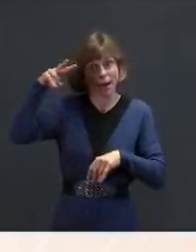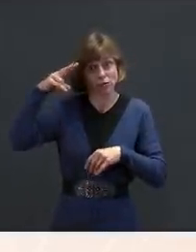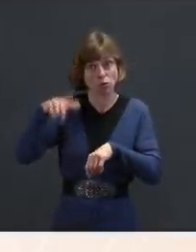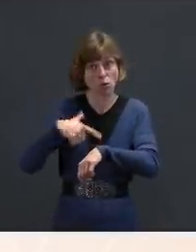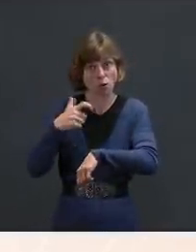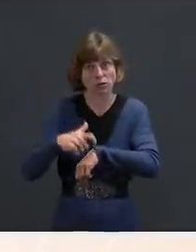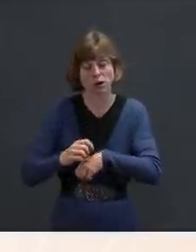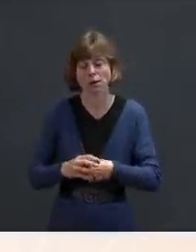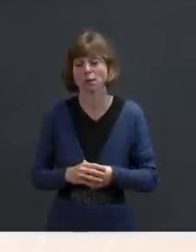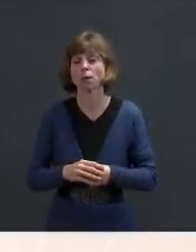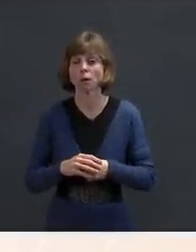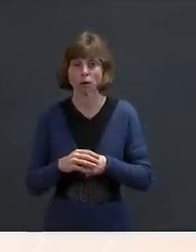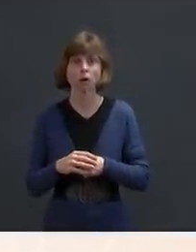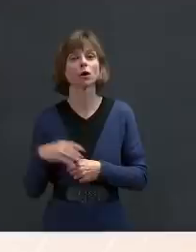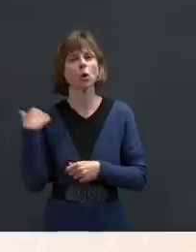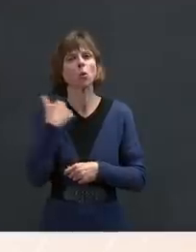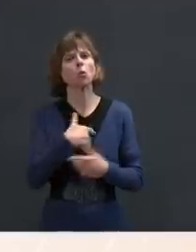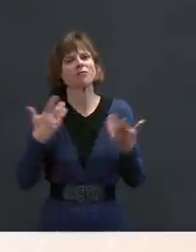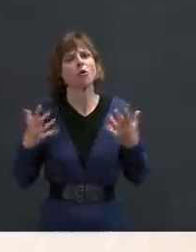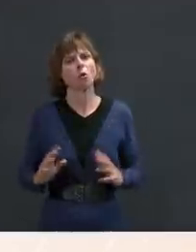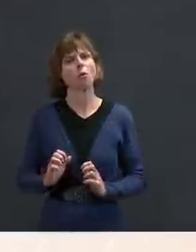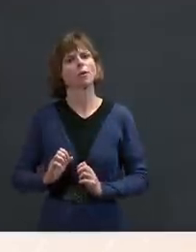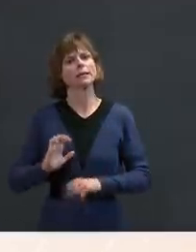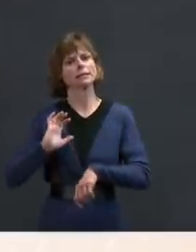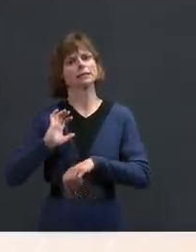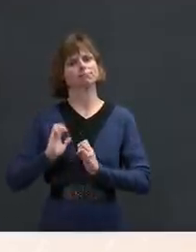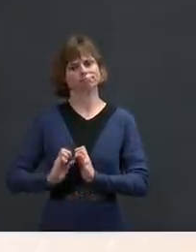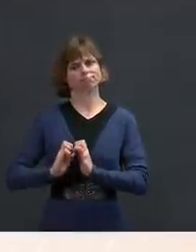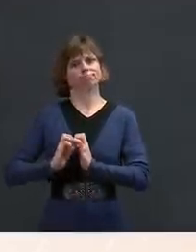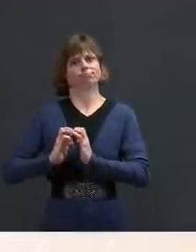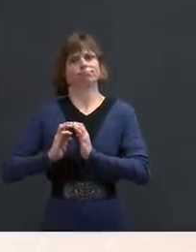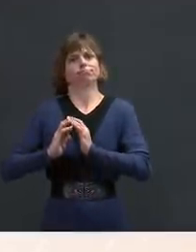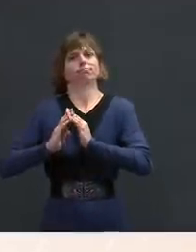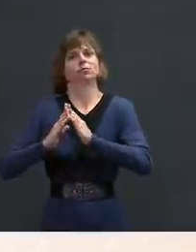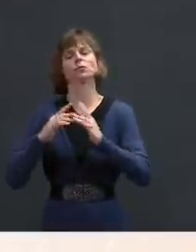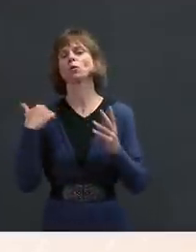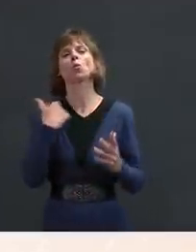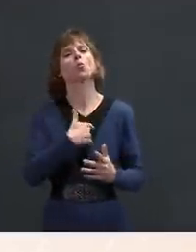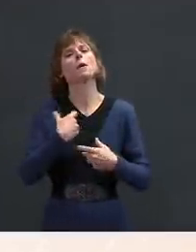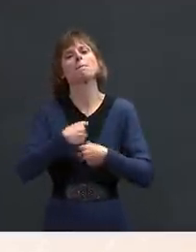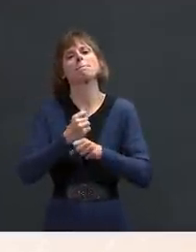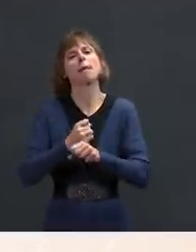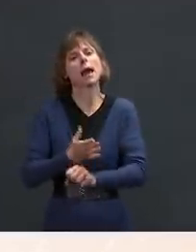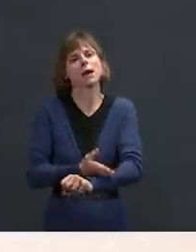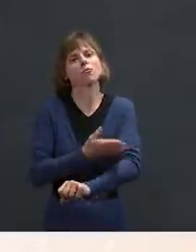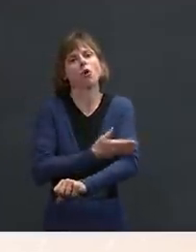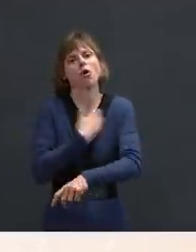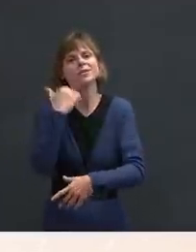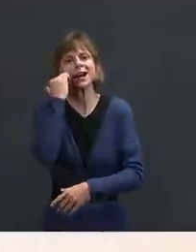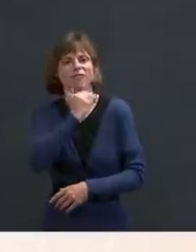and we have already begun to implement it. We are progressing every single day. I don't have a particular timeline.